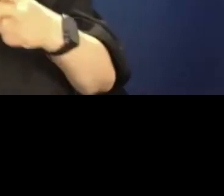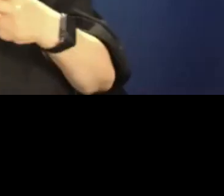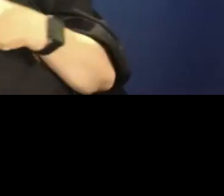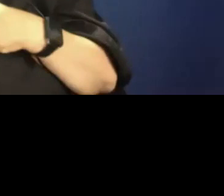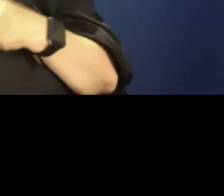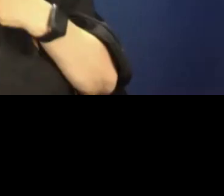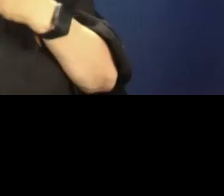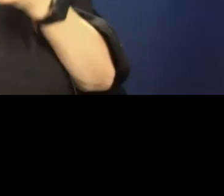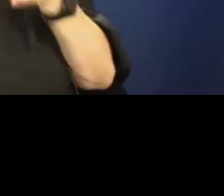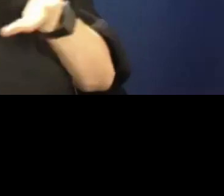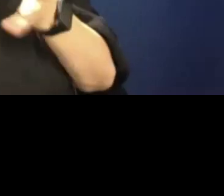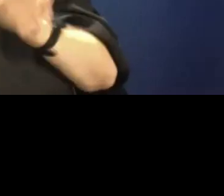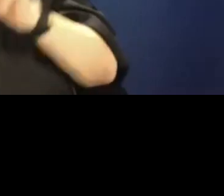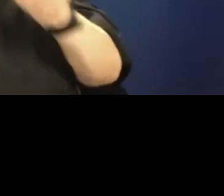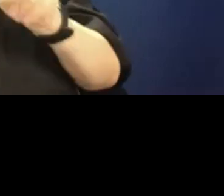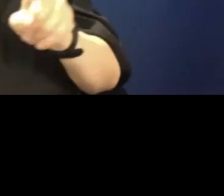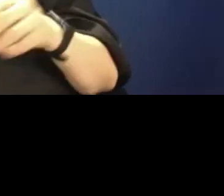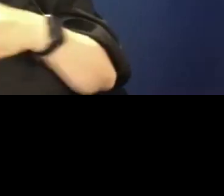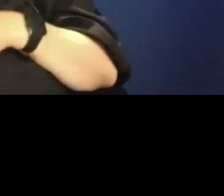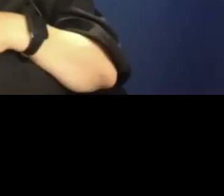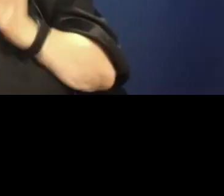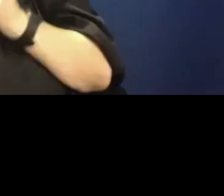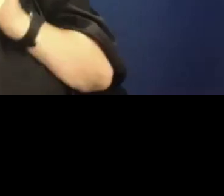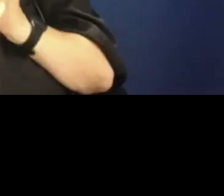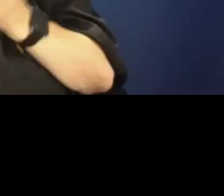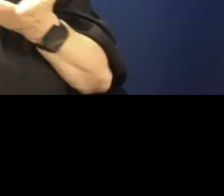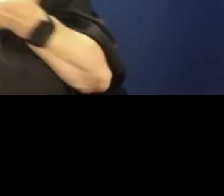questions because I know sometimes things can get confusing when we think about laws.